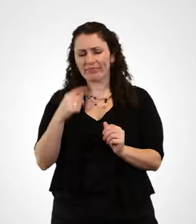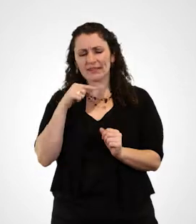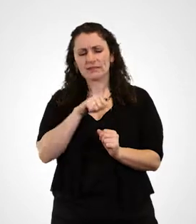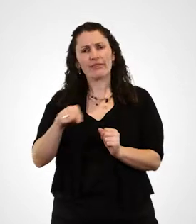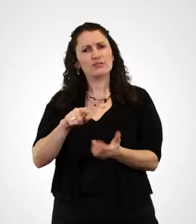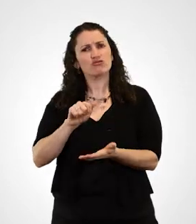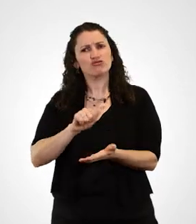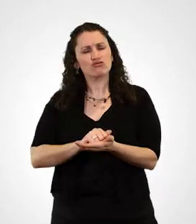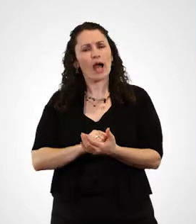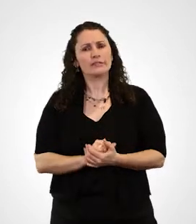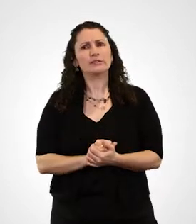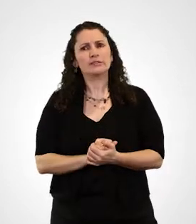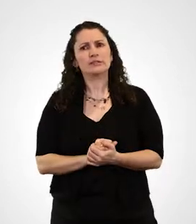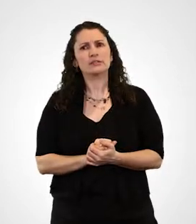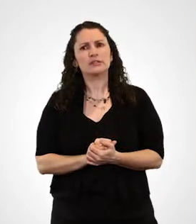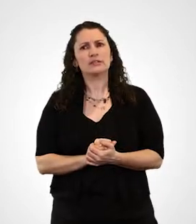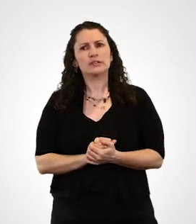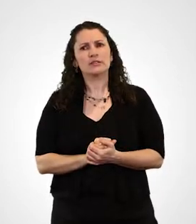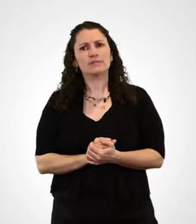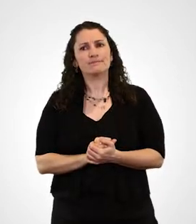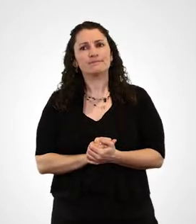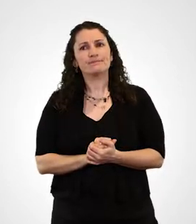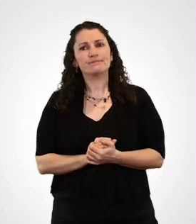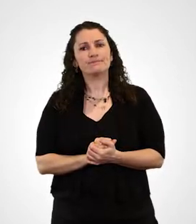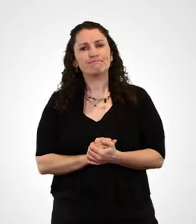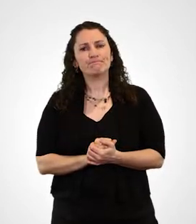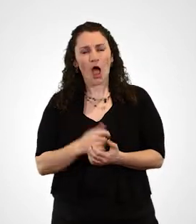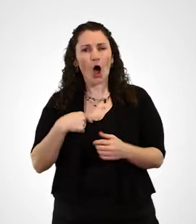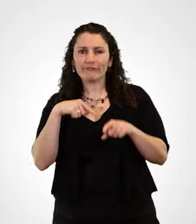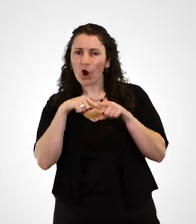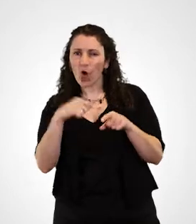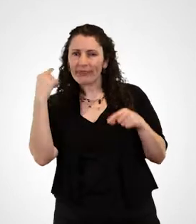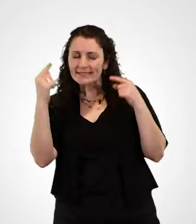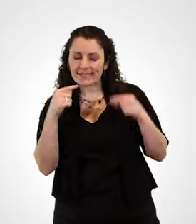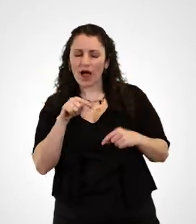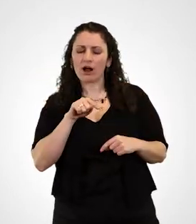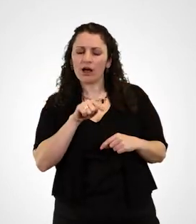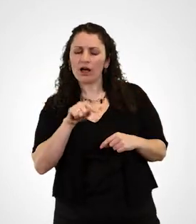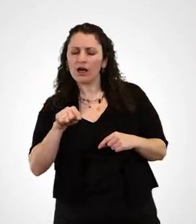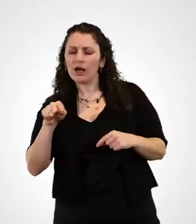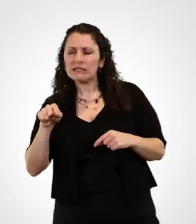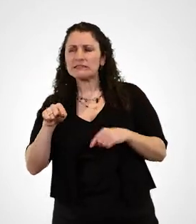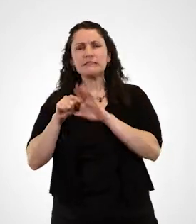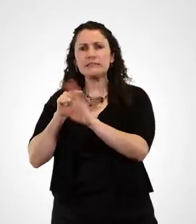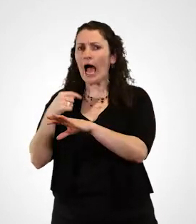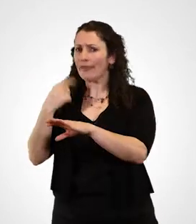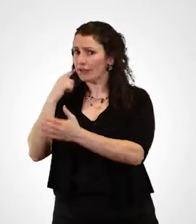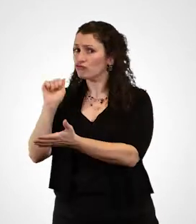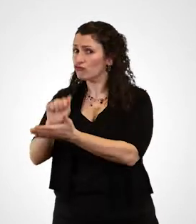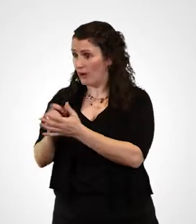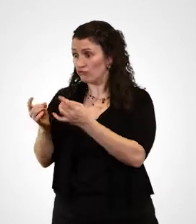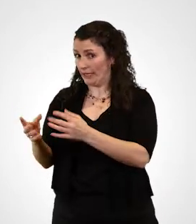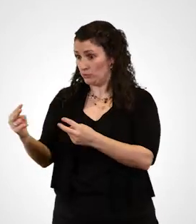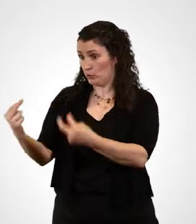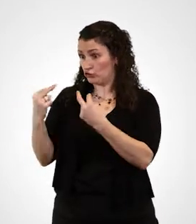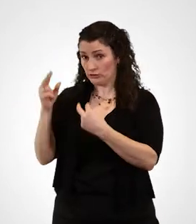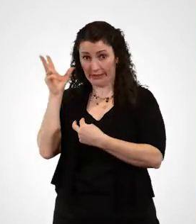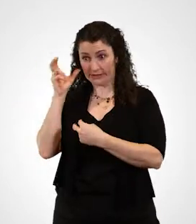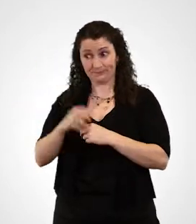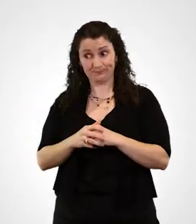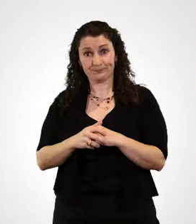Lily, I think I've got it. You ready? Okay.